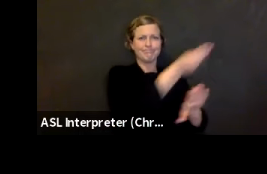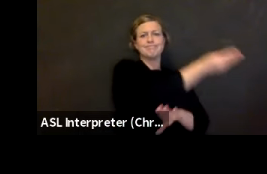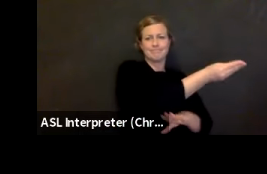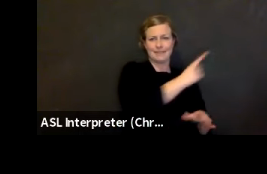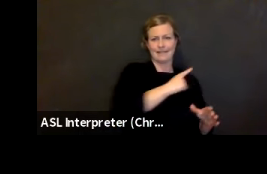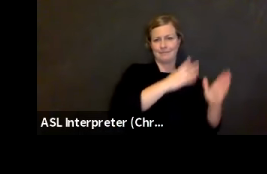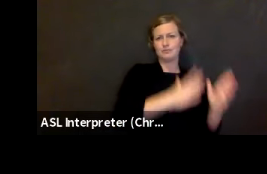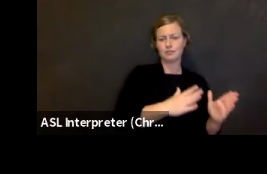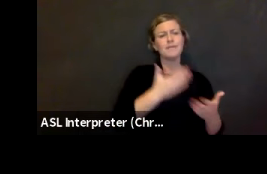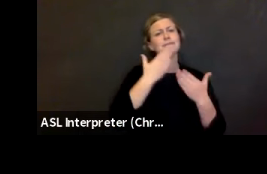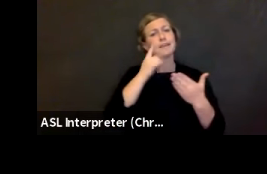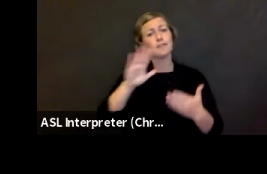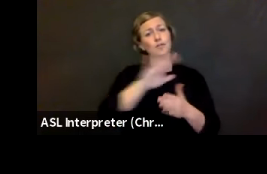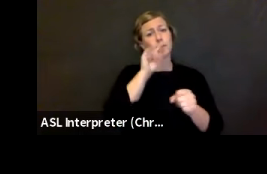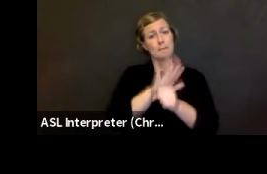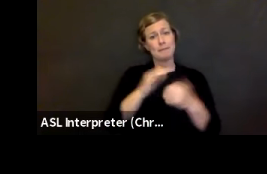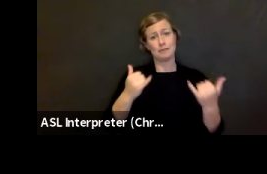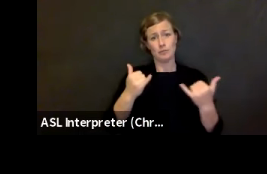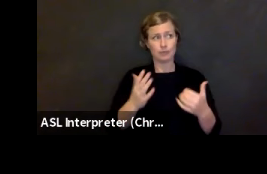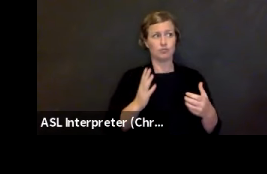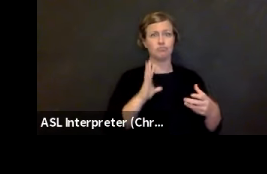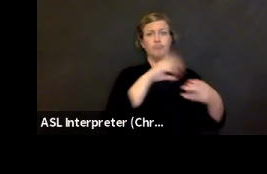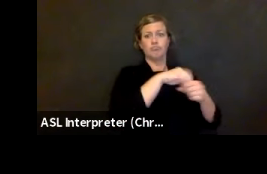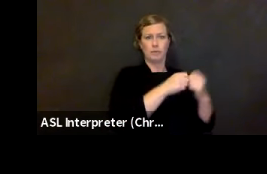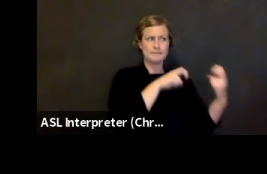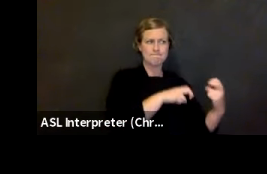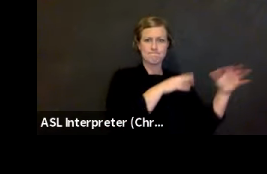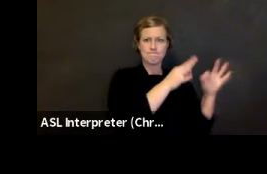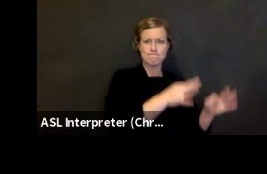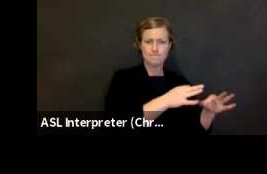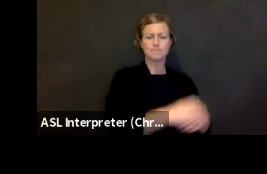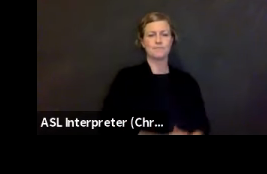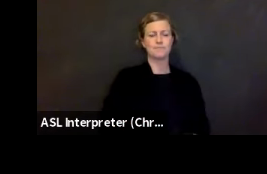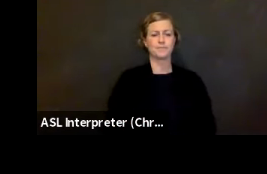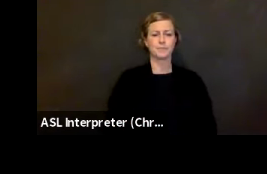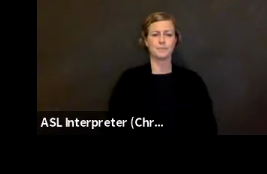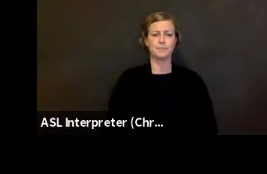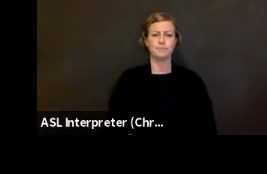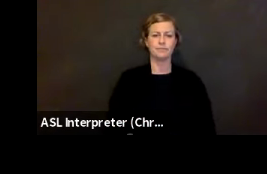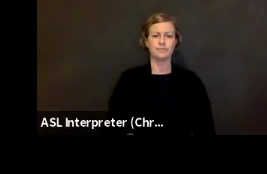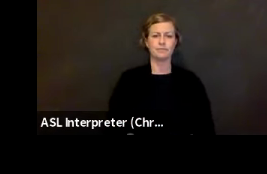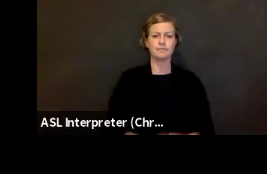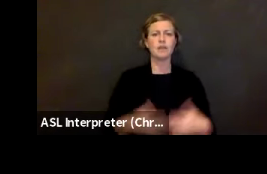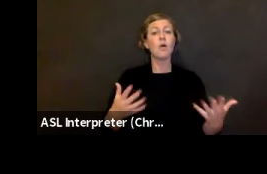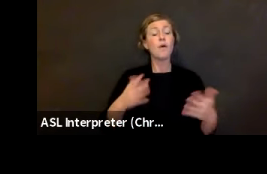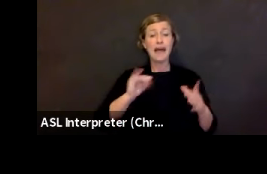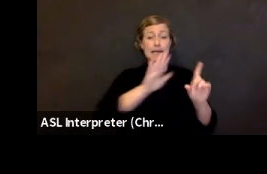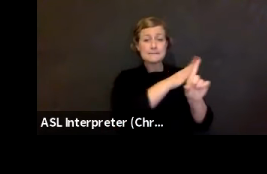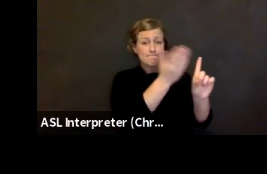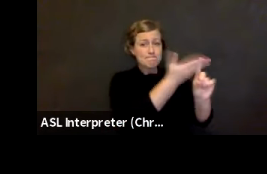which is a very important and impactful way to influence them. So thank you so much for your commitment to do